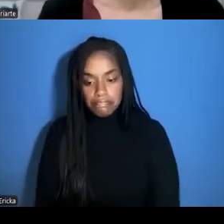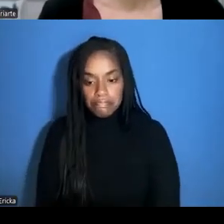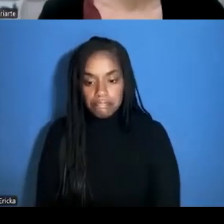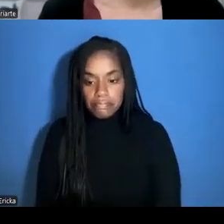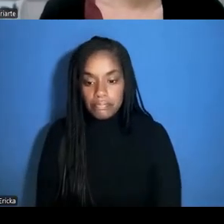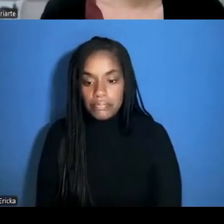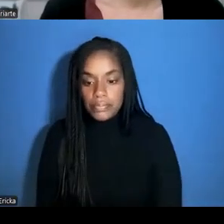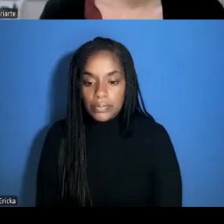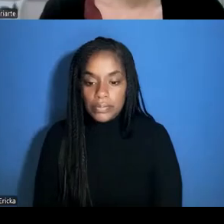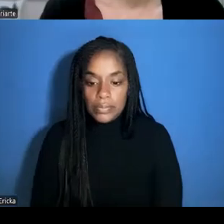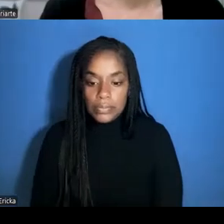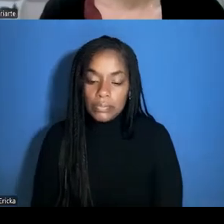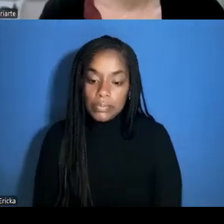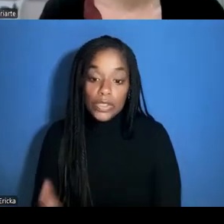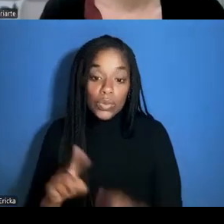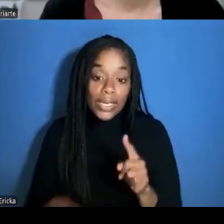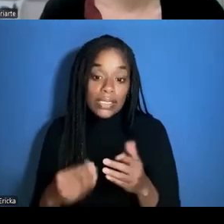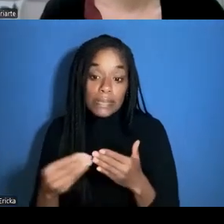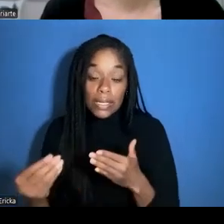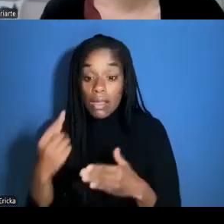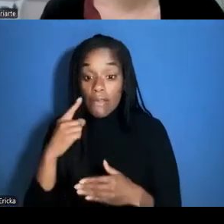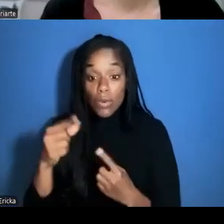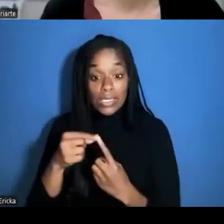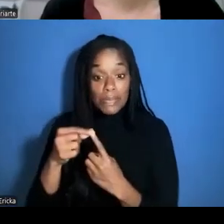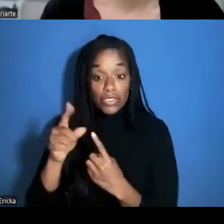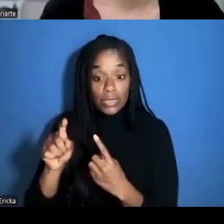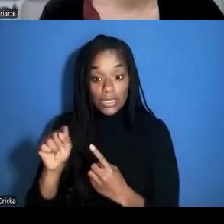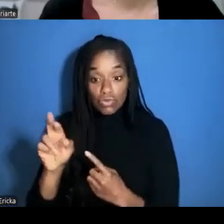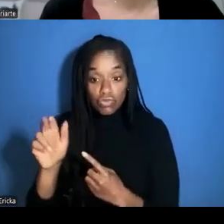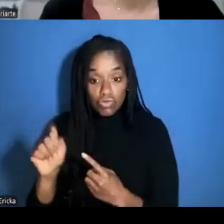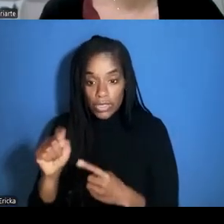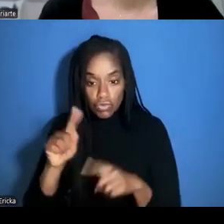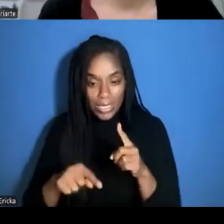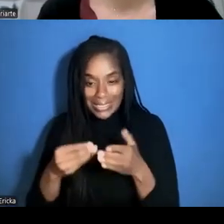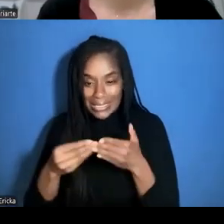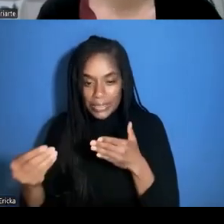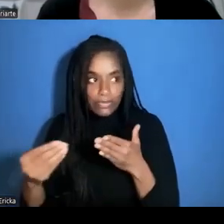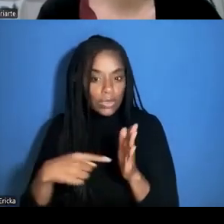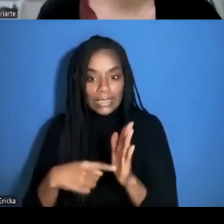You can't spend for Special Needs Trust. You can't spend it on, for example, food and housing.